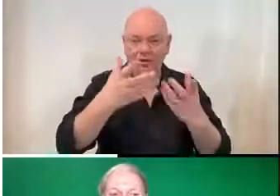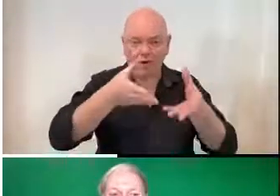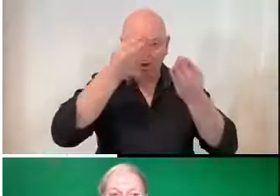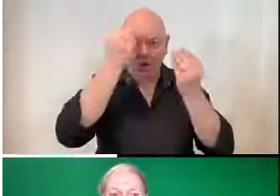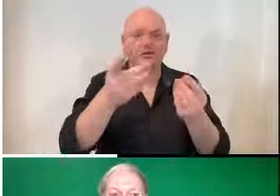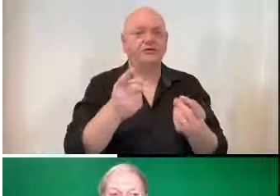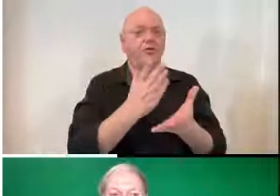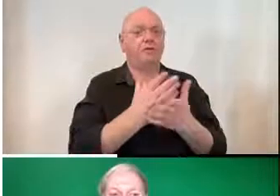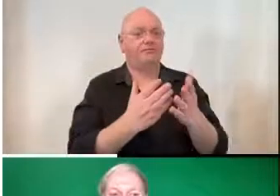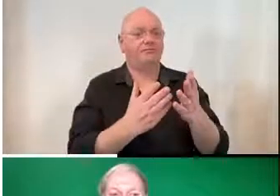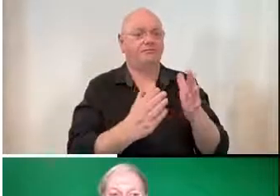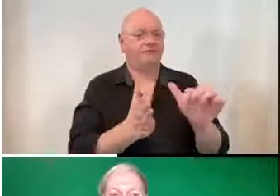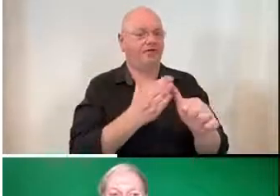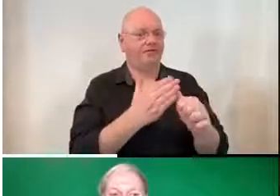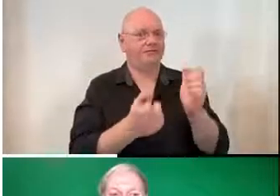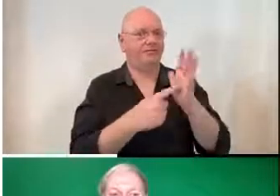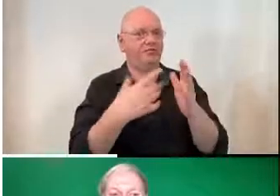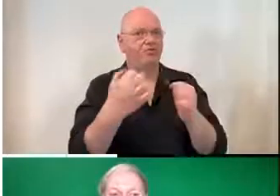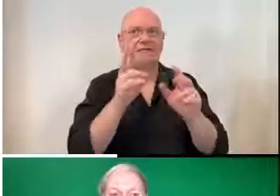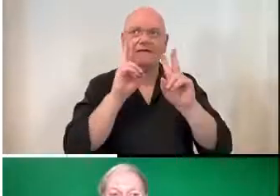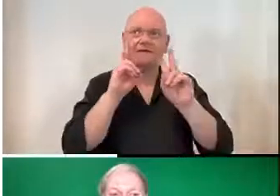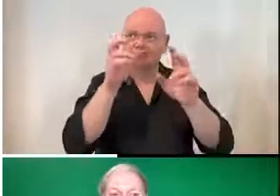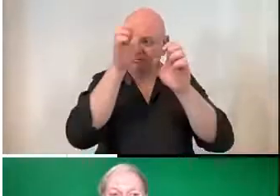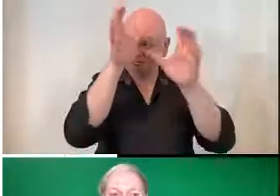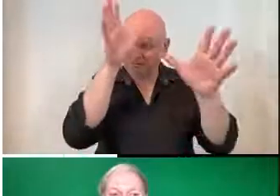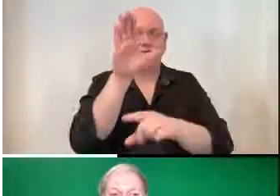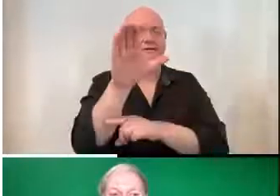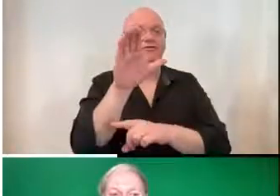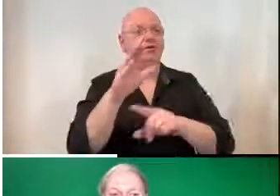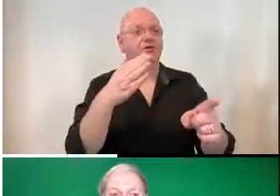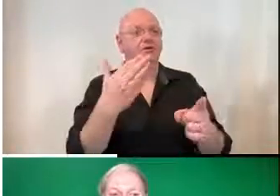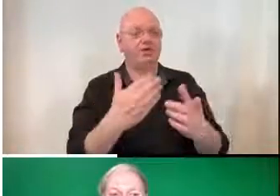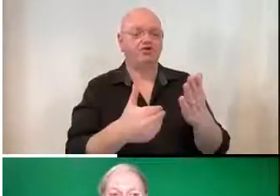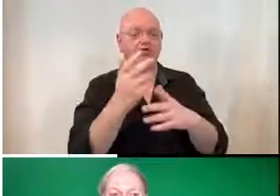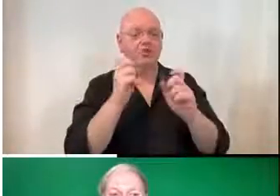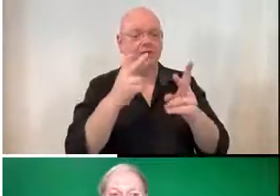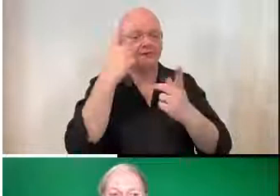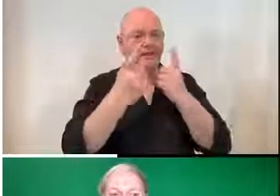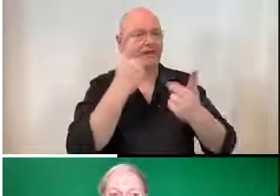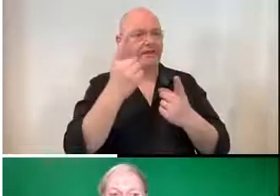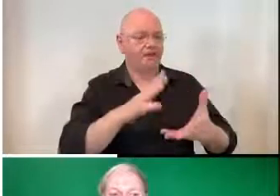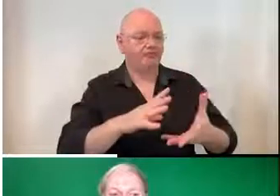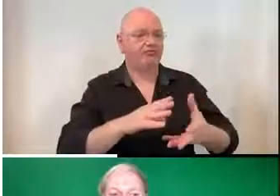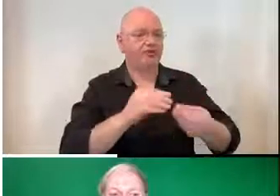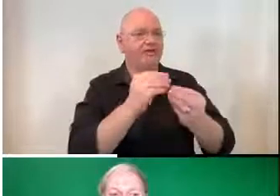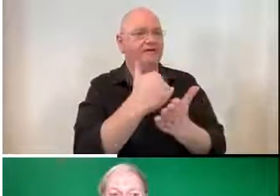who have been successful in securing Future High Street funds to deliver an interesting combination of things,